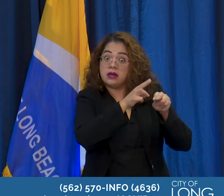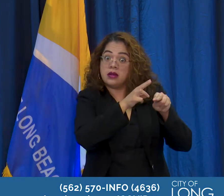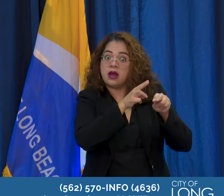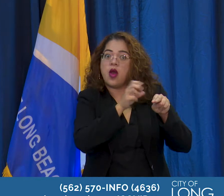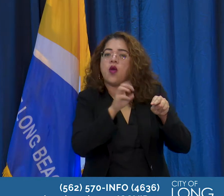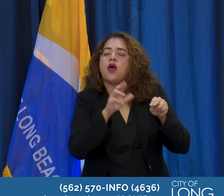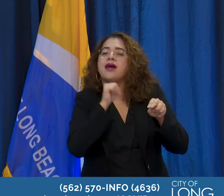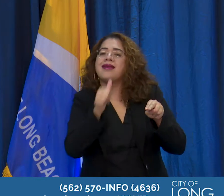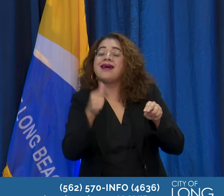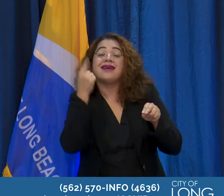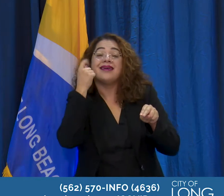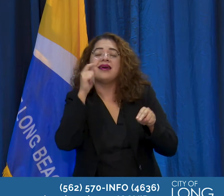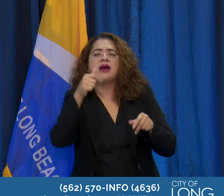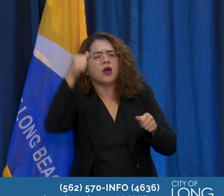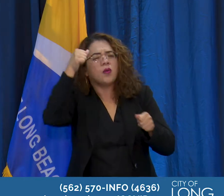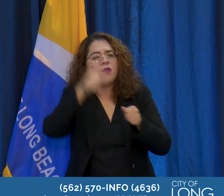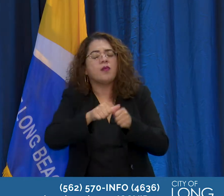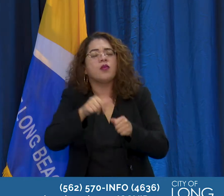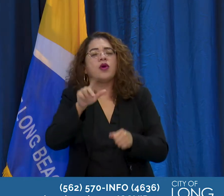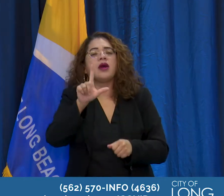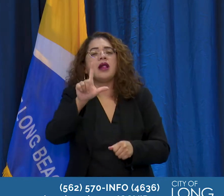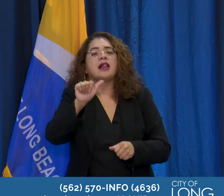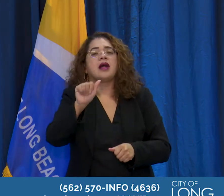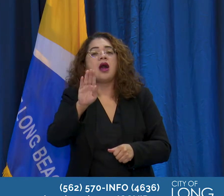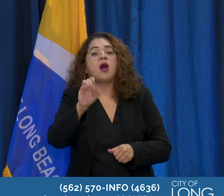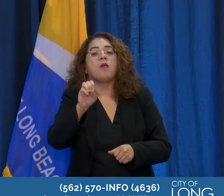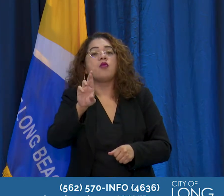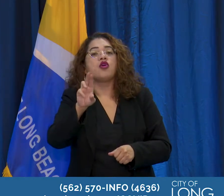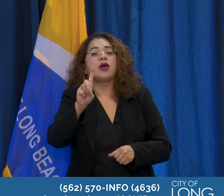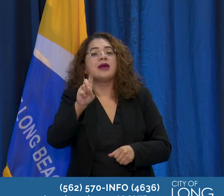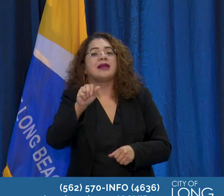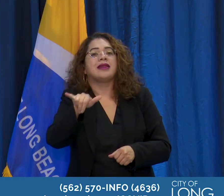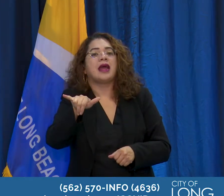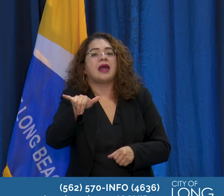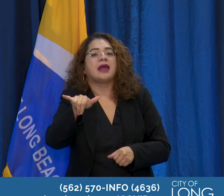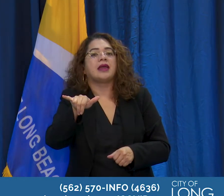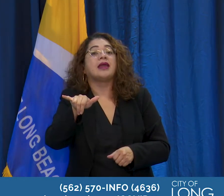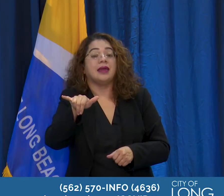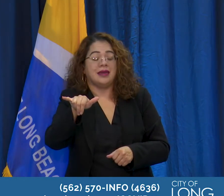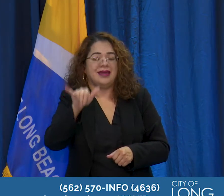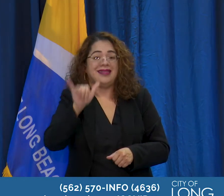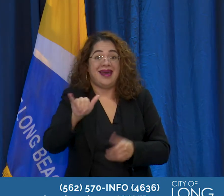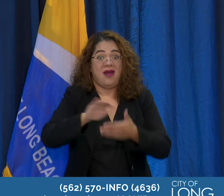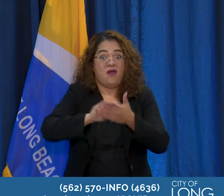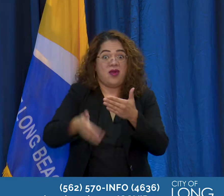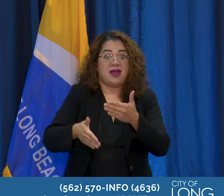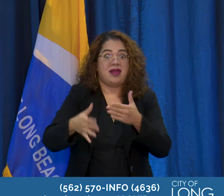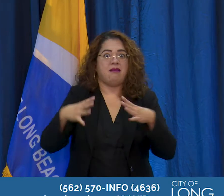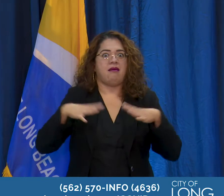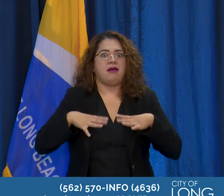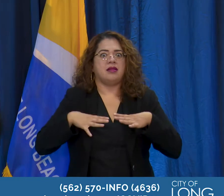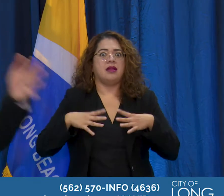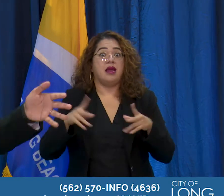And so right now is around the time where we would start seeing the data around Labor